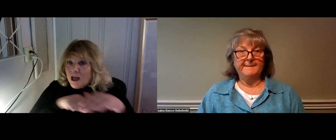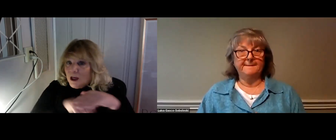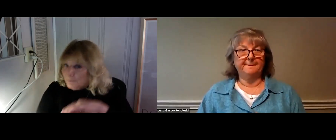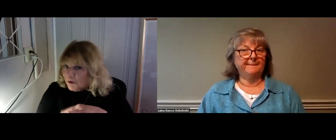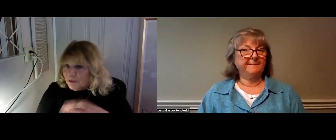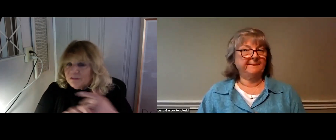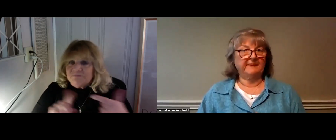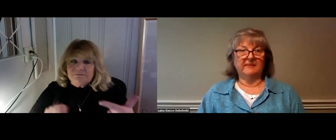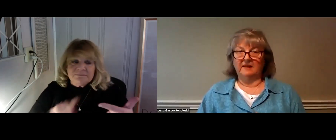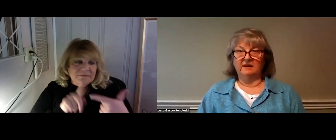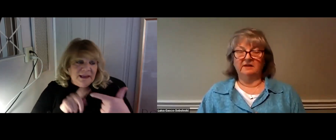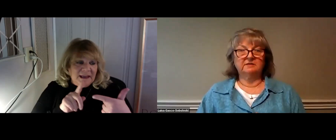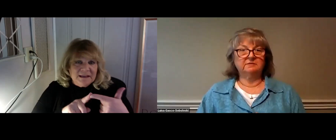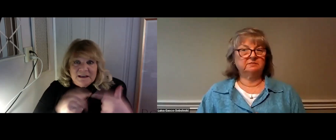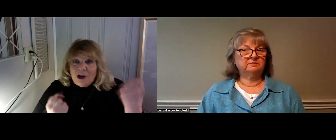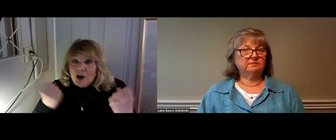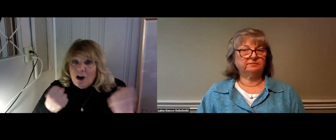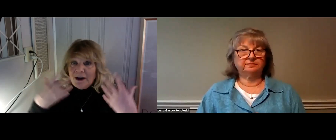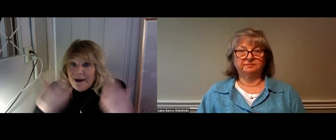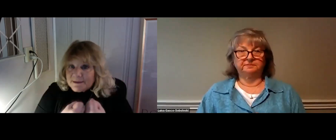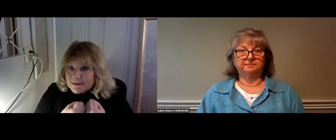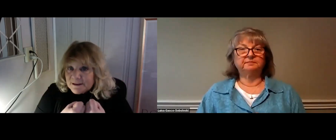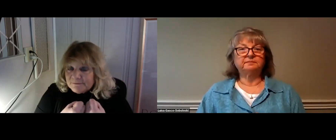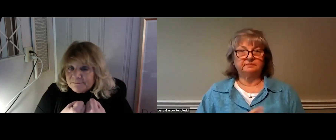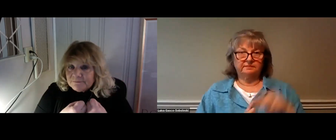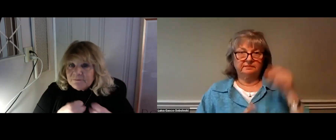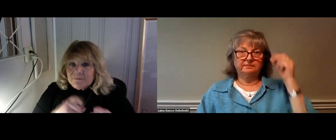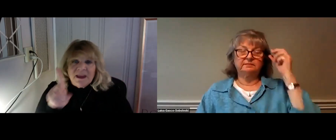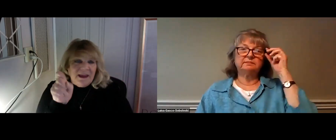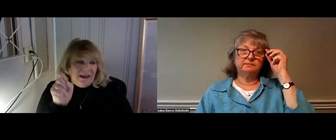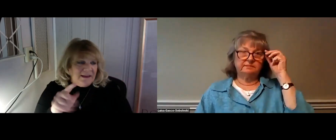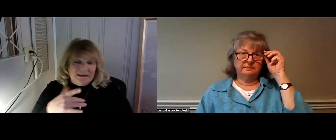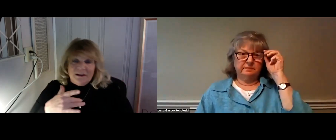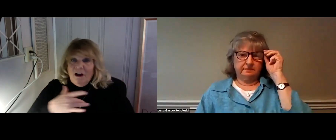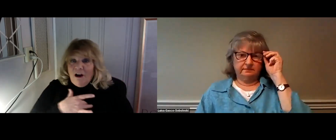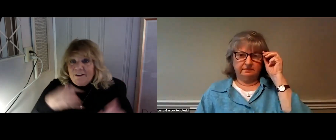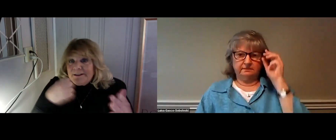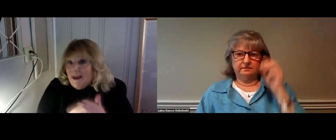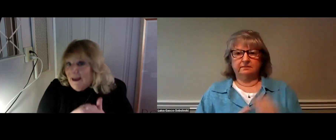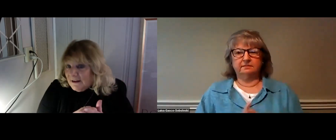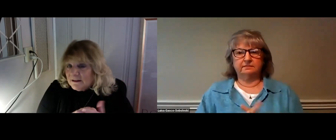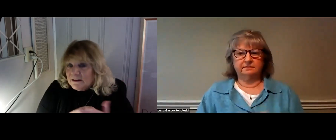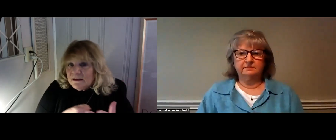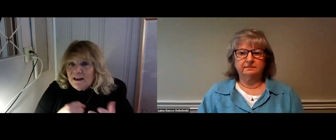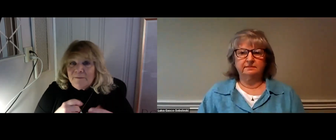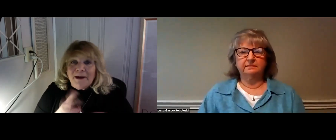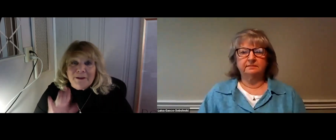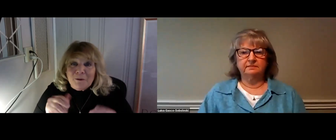birth? Is it a car accident? Is it a heart attack? And, by the way,